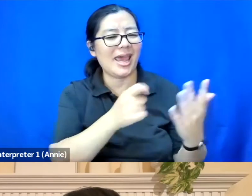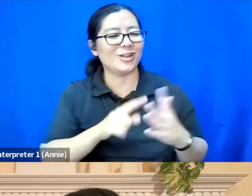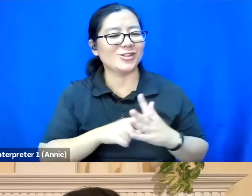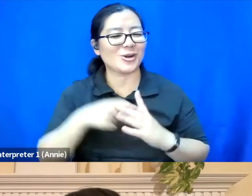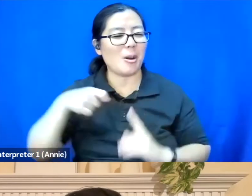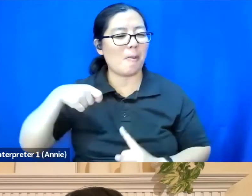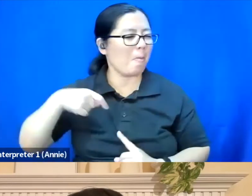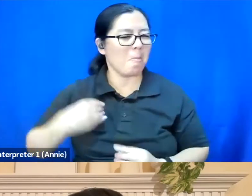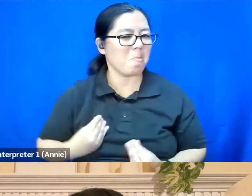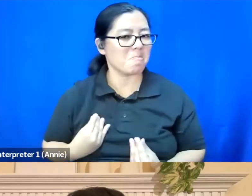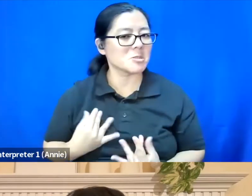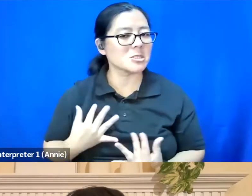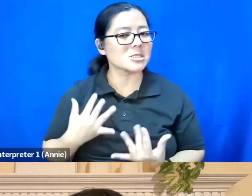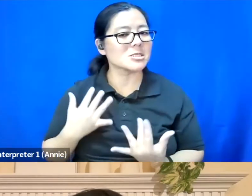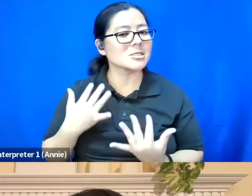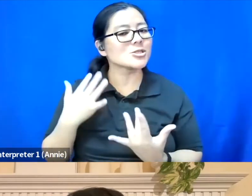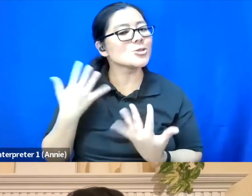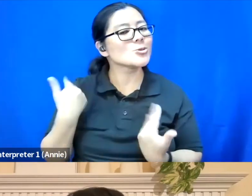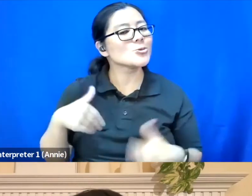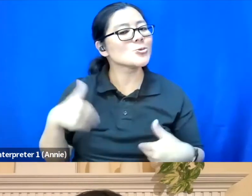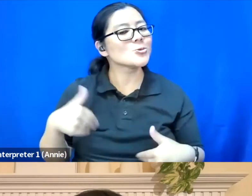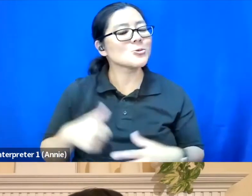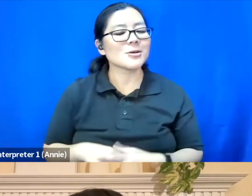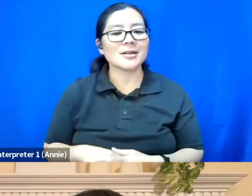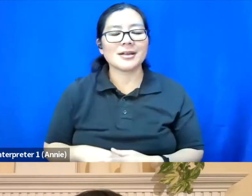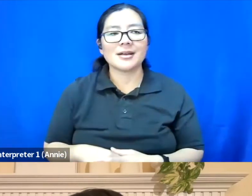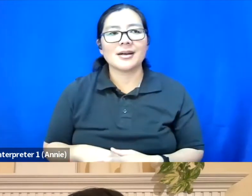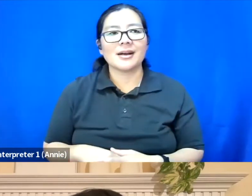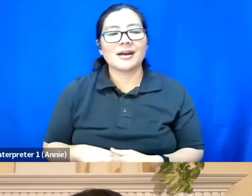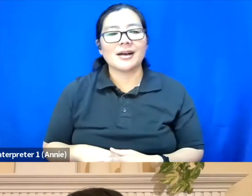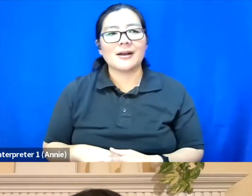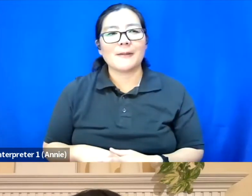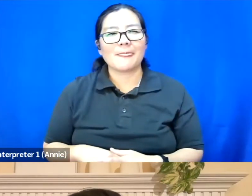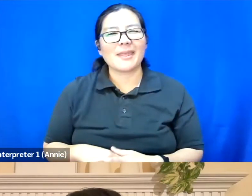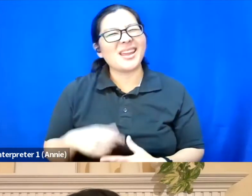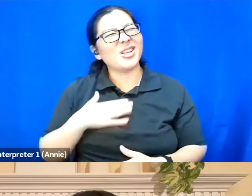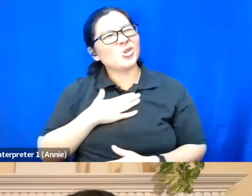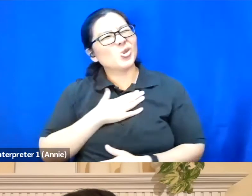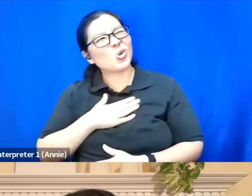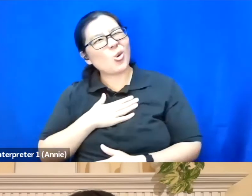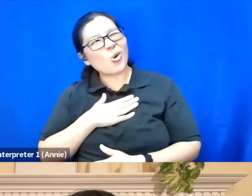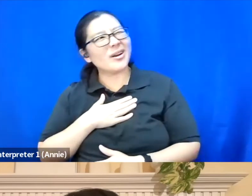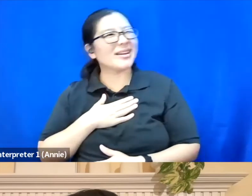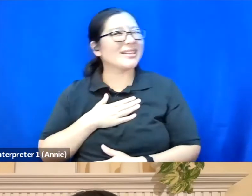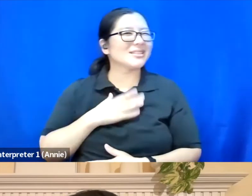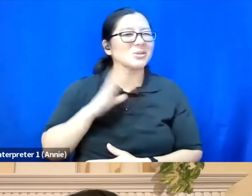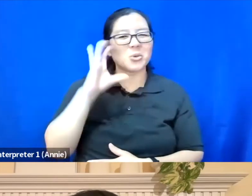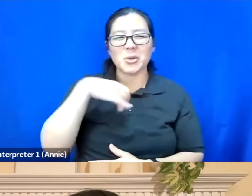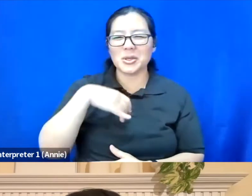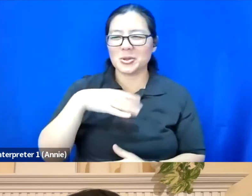And I'm going to -- I'm so excited about it and here's why.